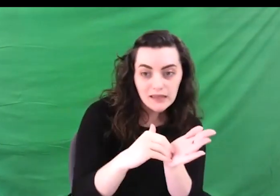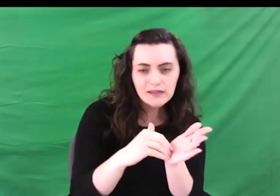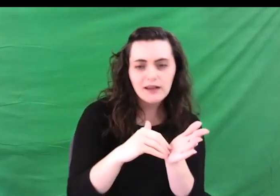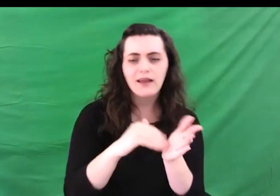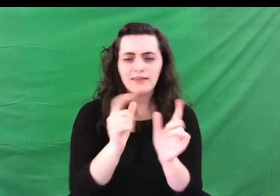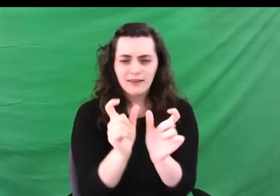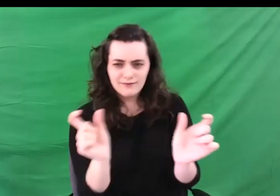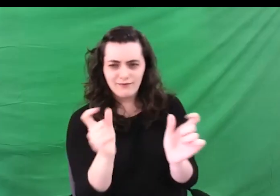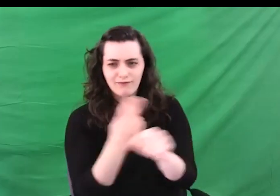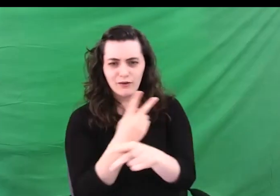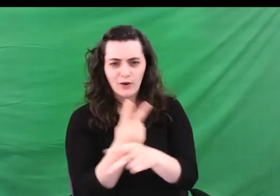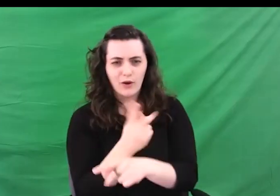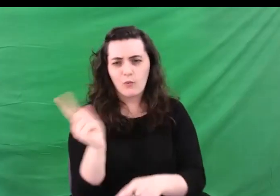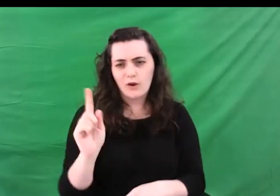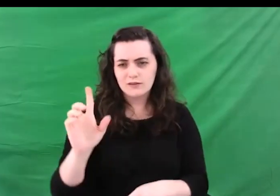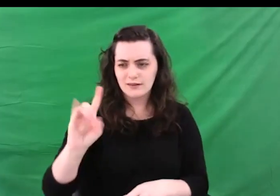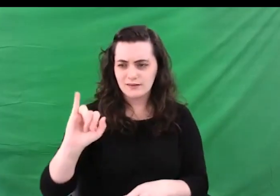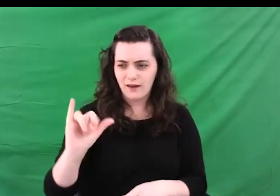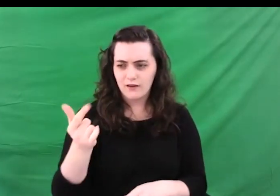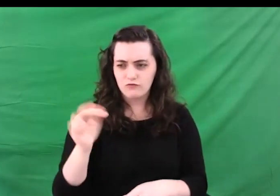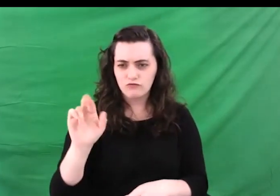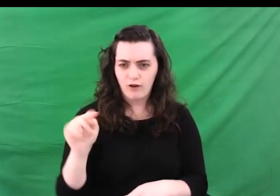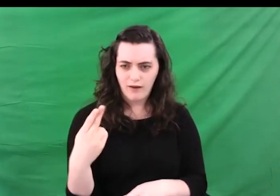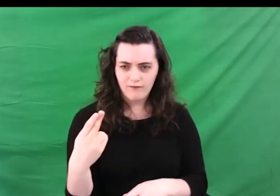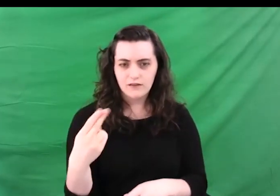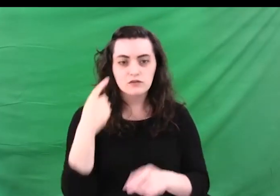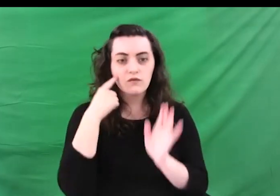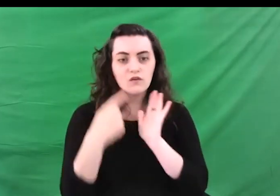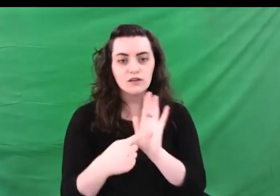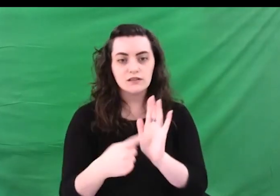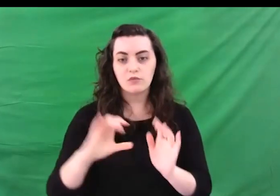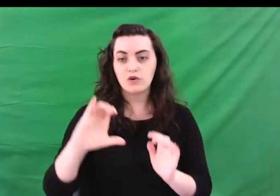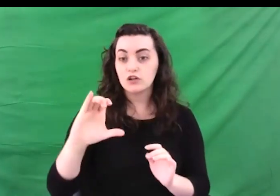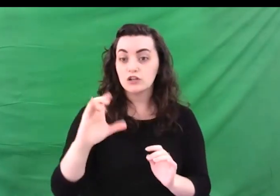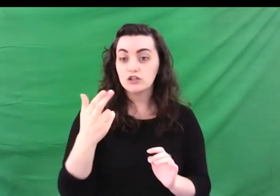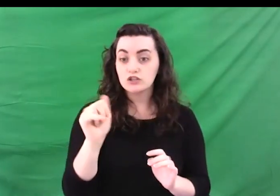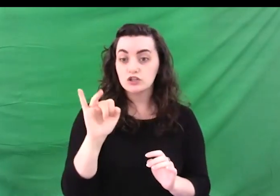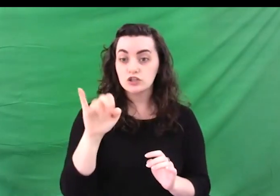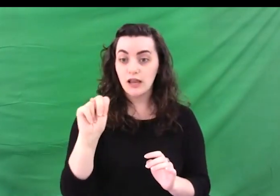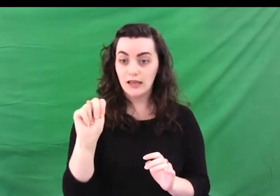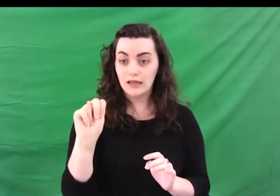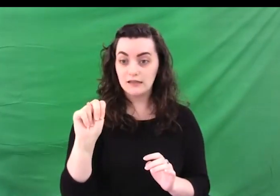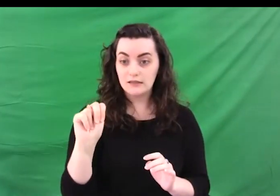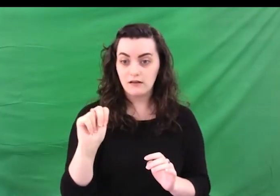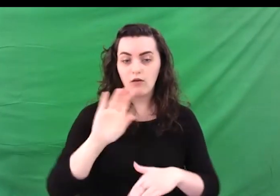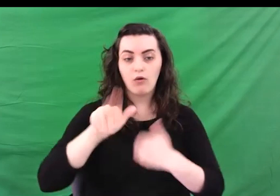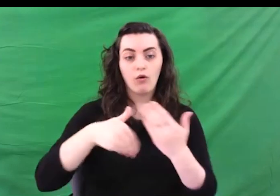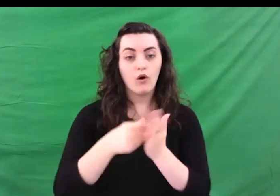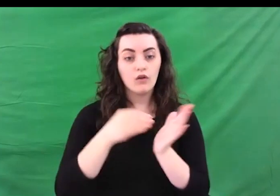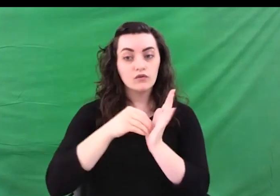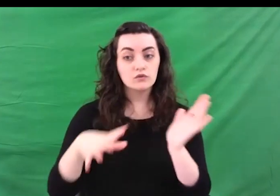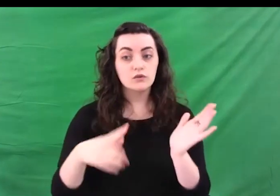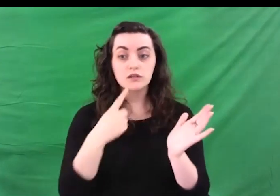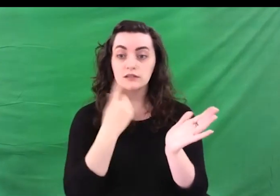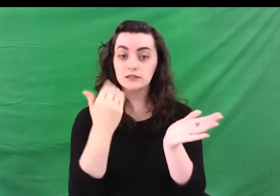So she would say chain and all of the students would repeat chain.